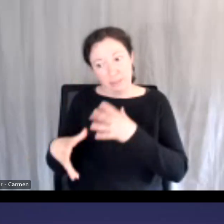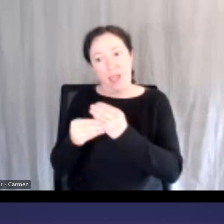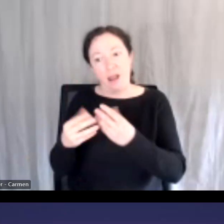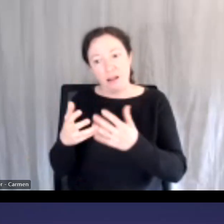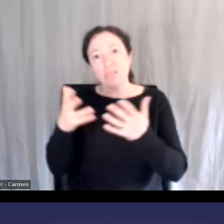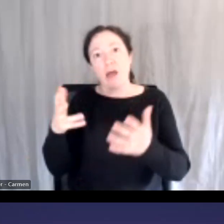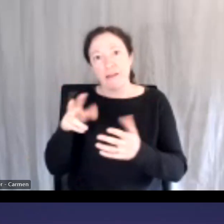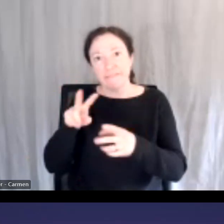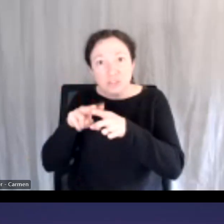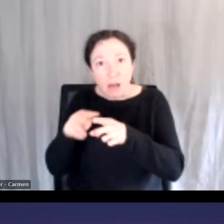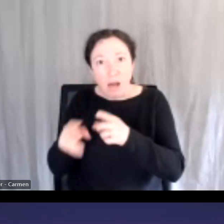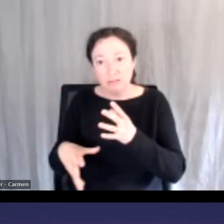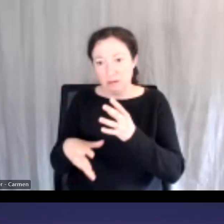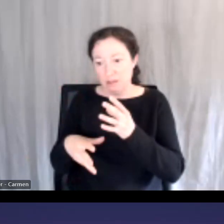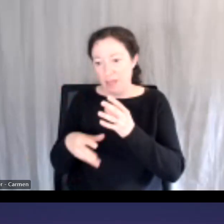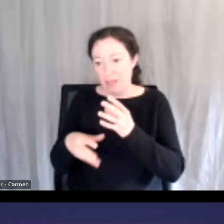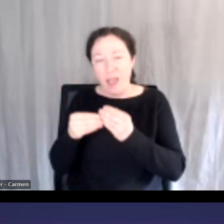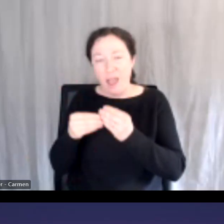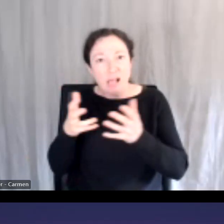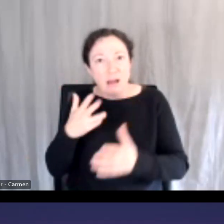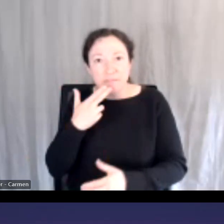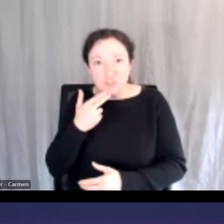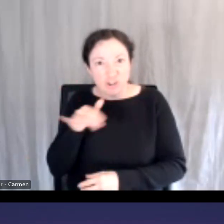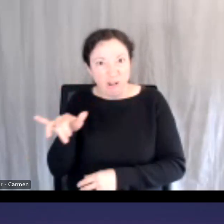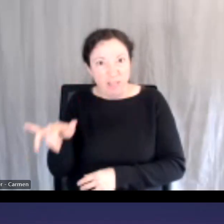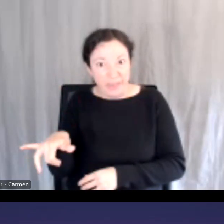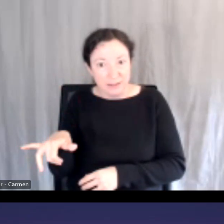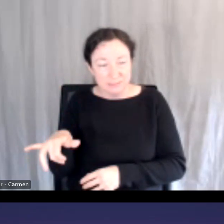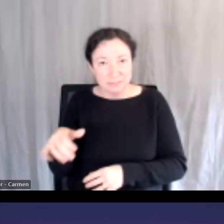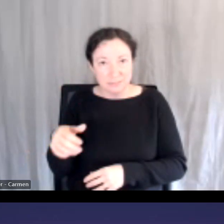Hold up, hold up Jennifer, I'm gonna ask some variety of questions first.